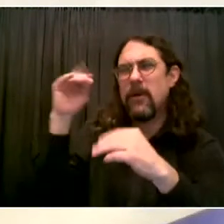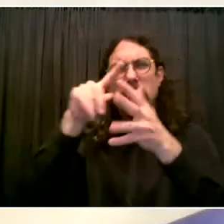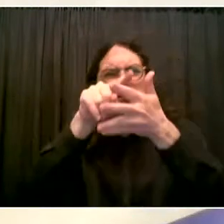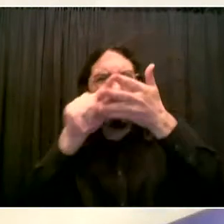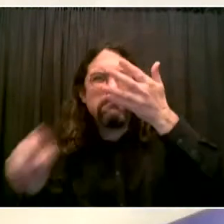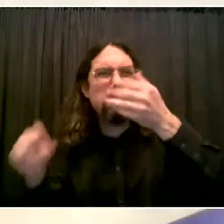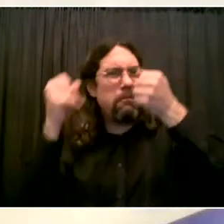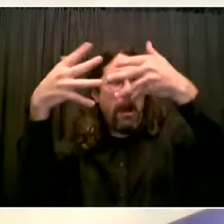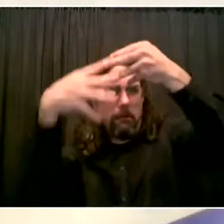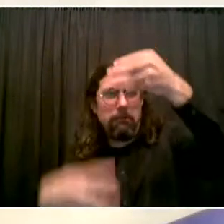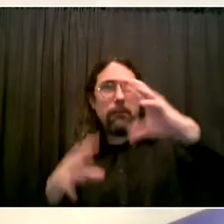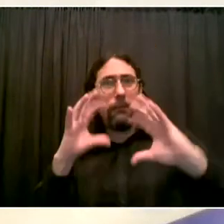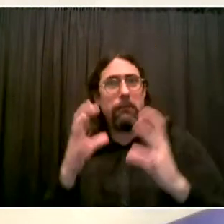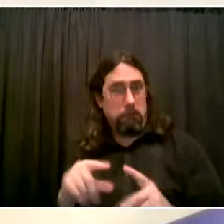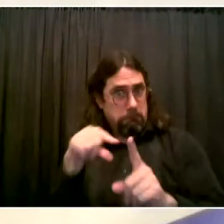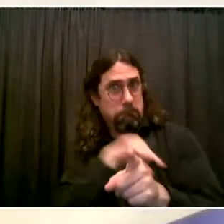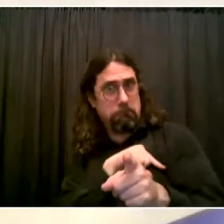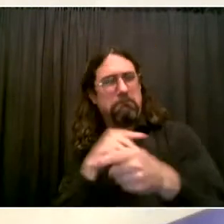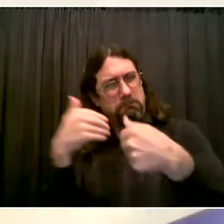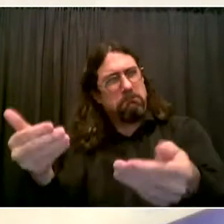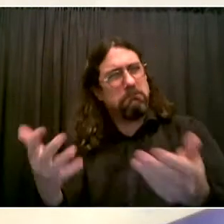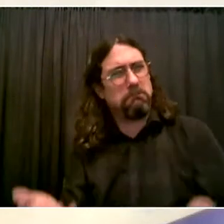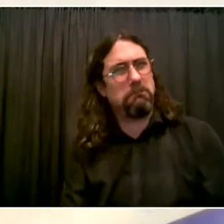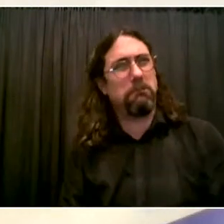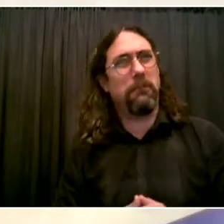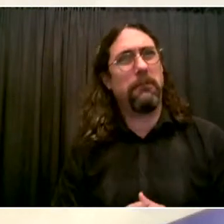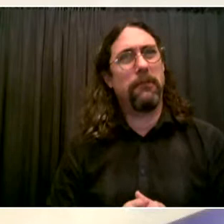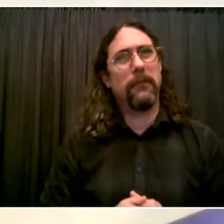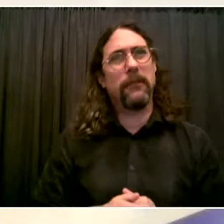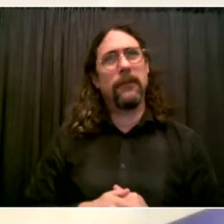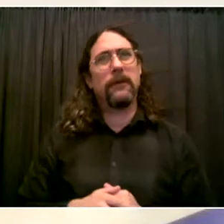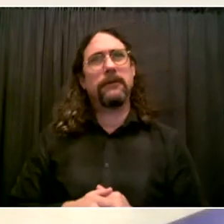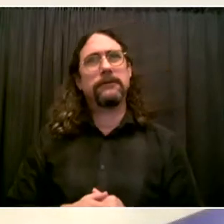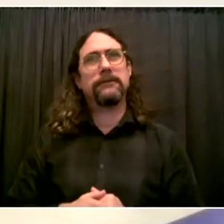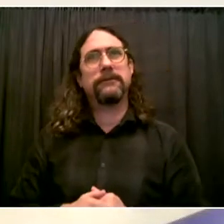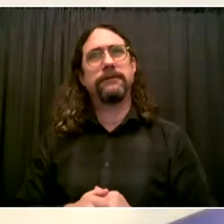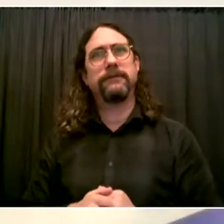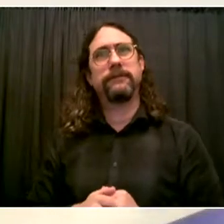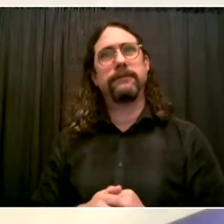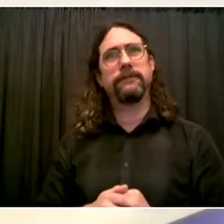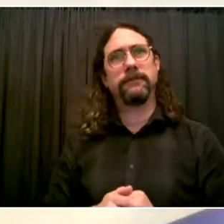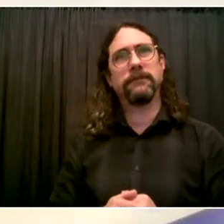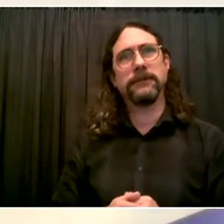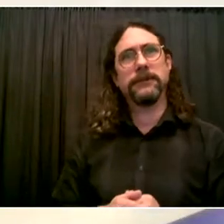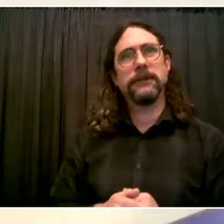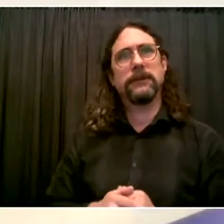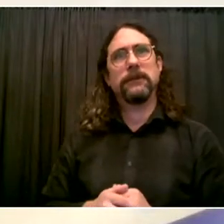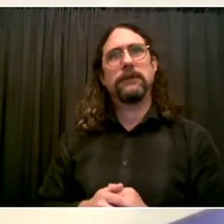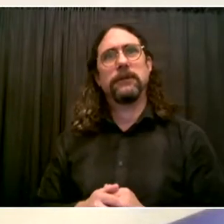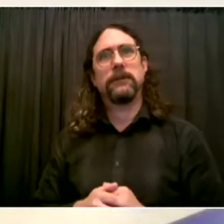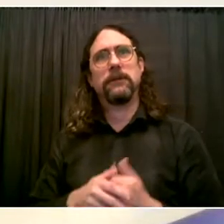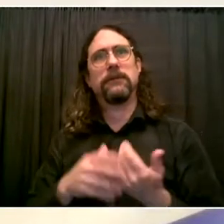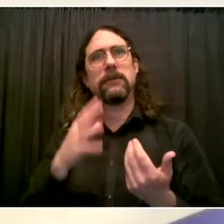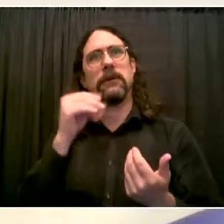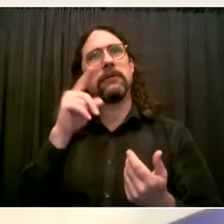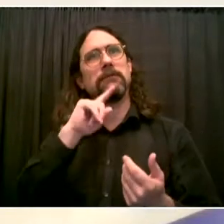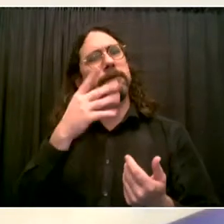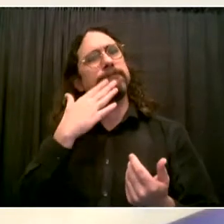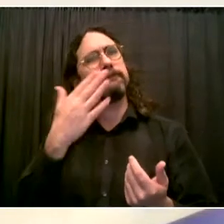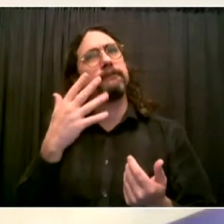WWAS TO PROVIDE FUNDING AND RESOURCES SO THAT MORE NEW YORKERS COULD GET THE VAX BEING, MORE SHOTS IN THE ARMS.